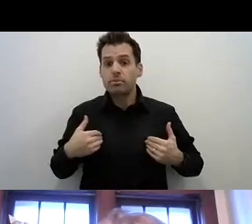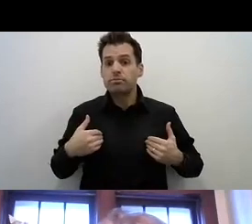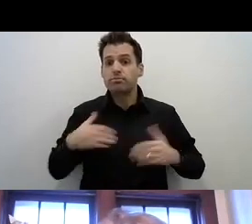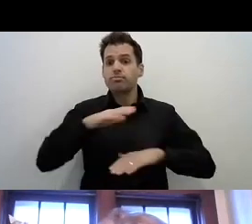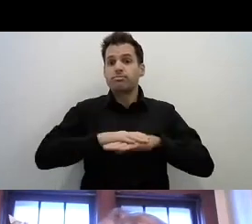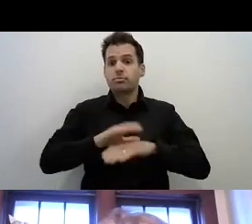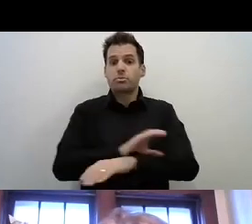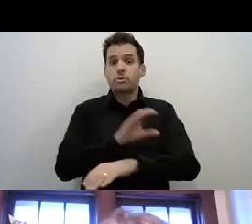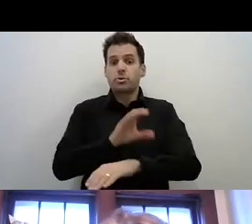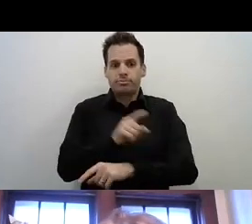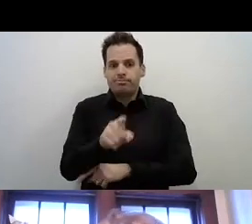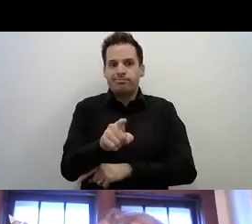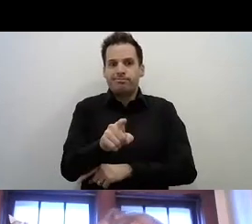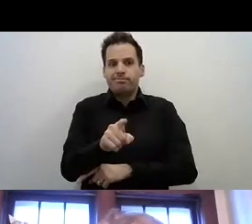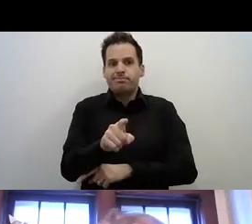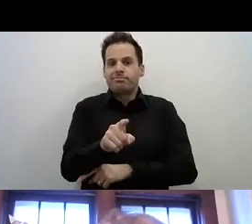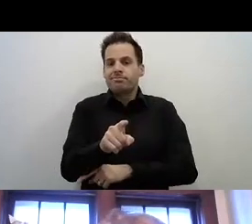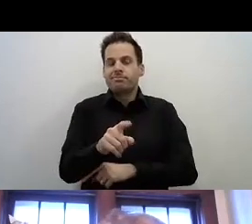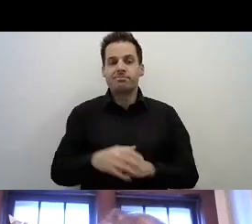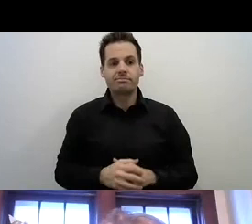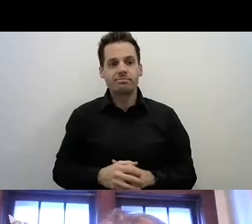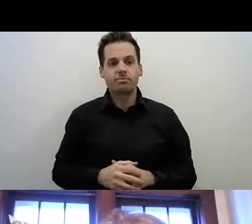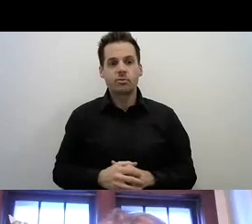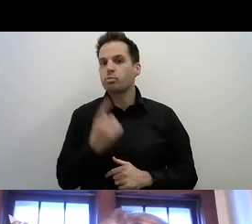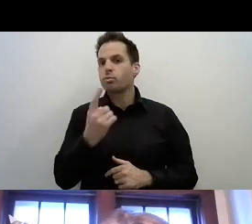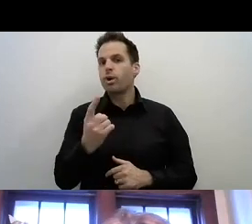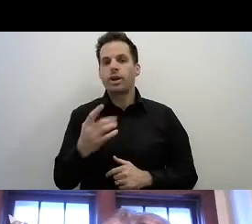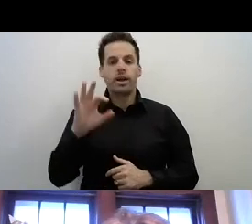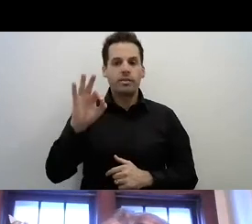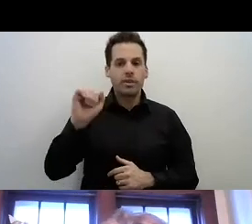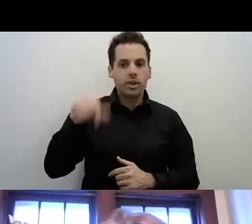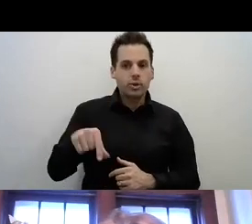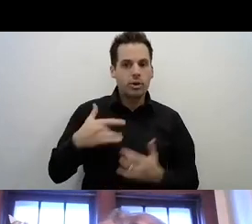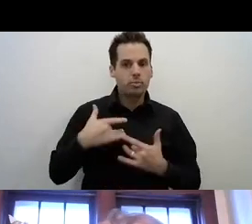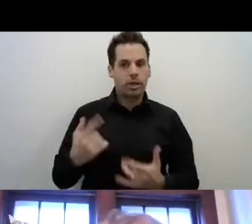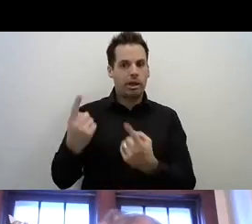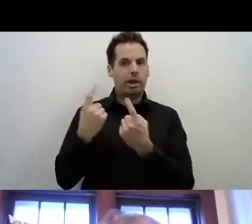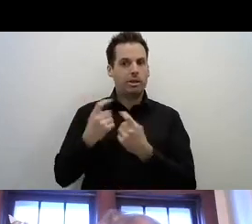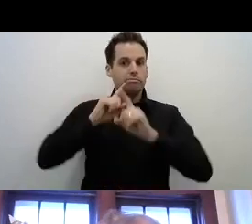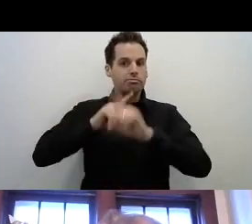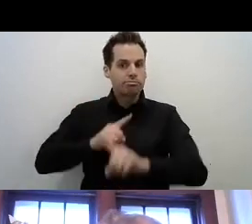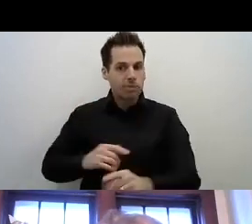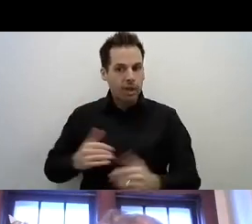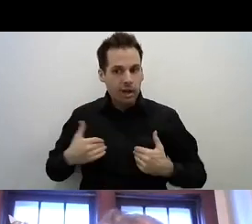on this slide like frequently asked questions and uh barriers and solutions to the workplace